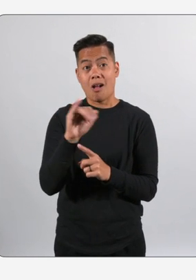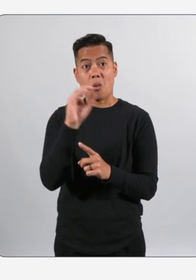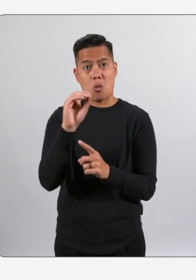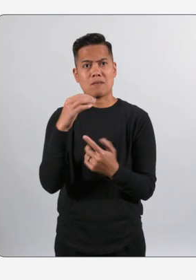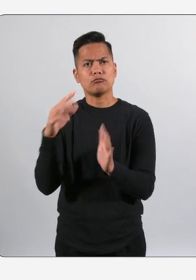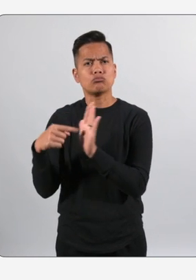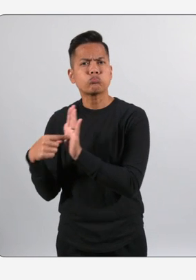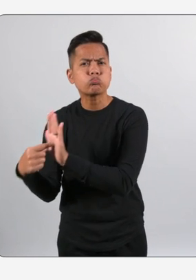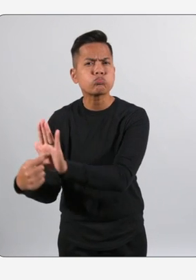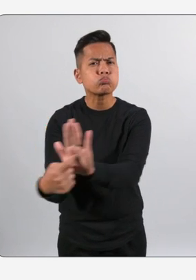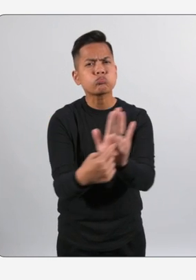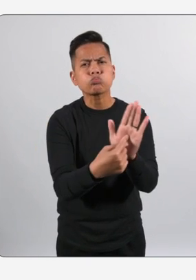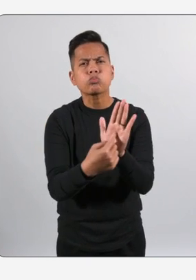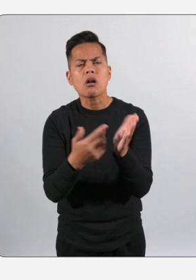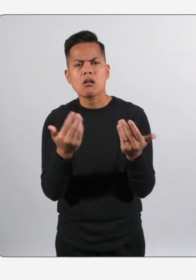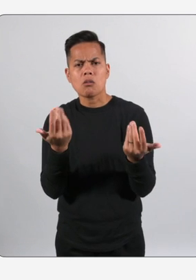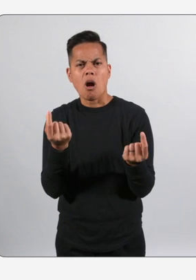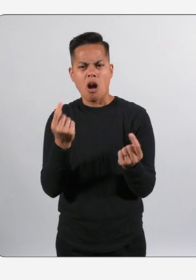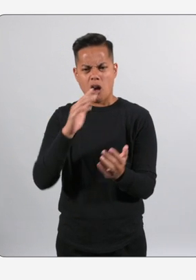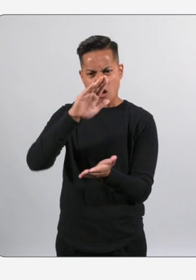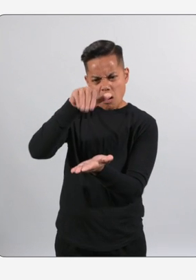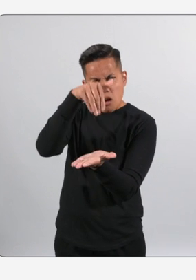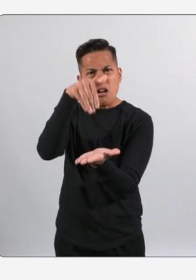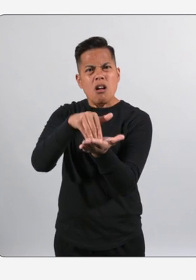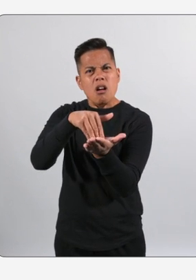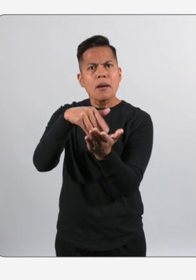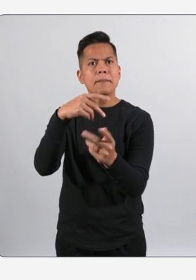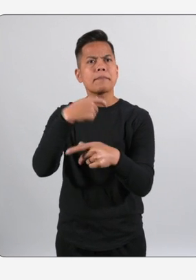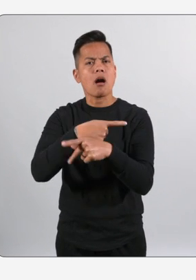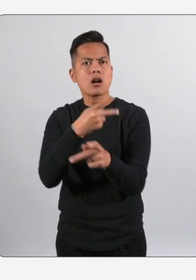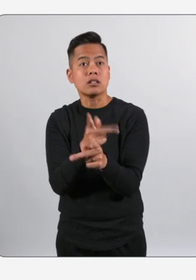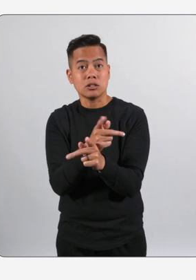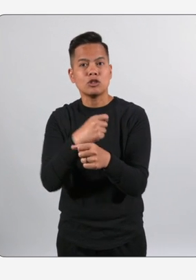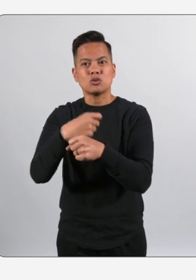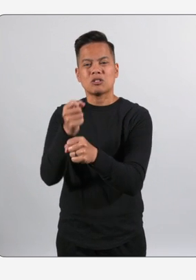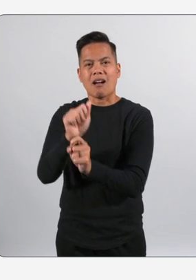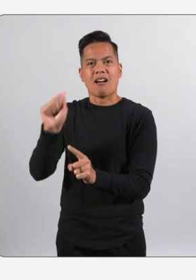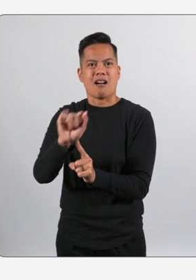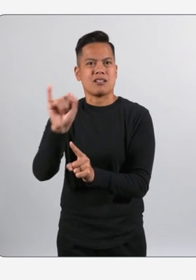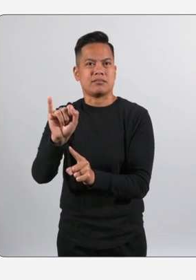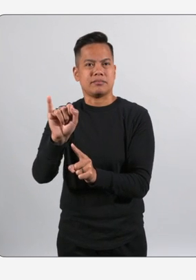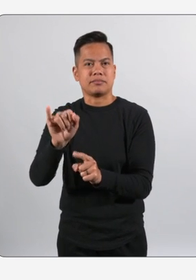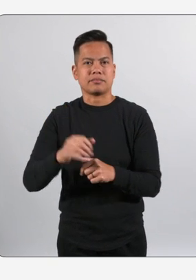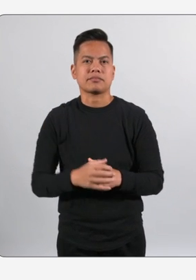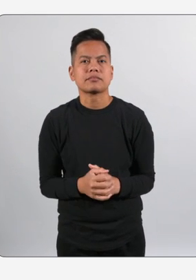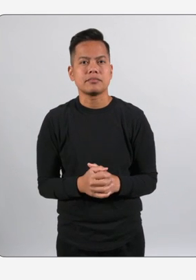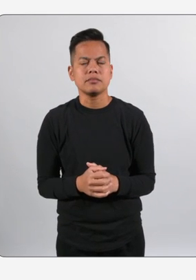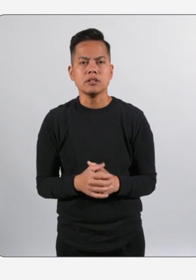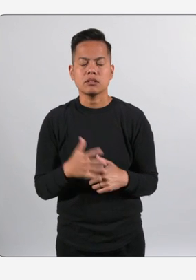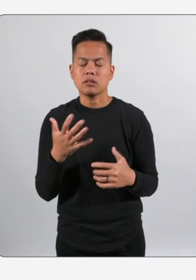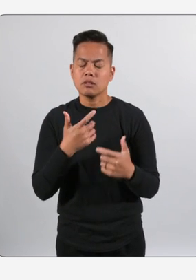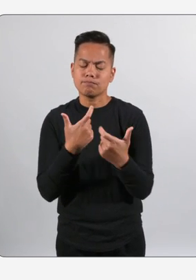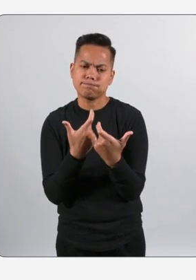showed you how we are reimagining all our core products with generative AI. We see massive opportunities